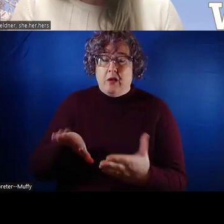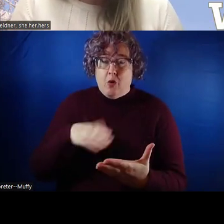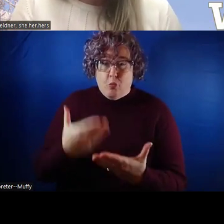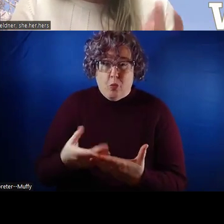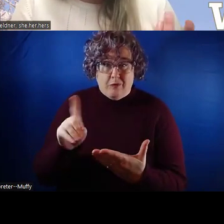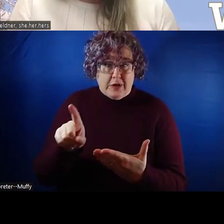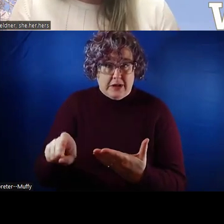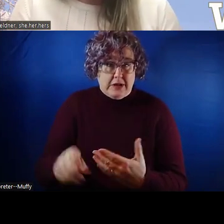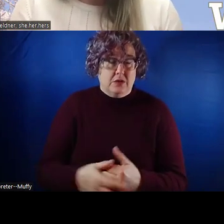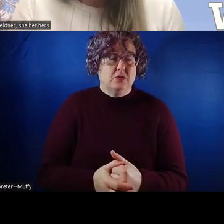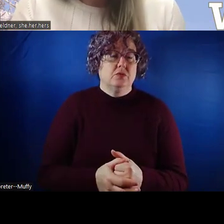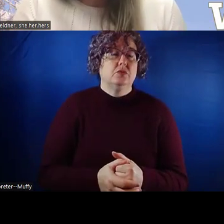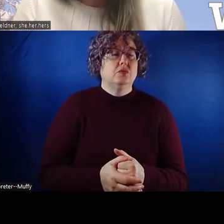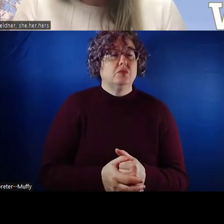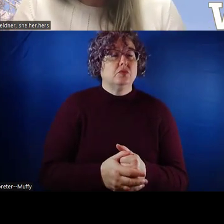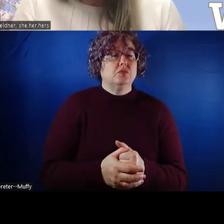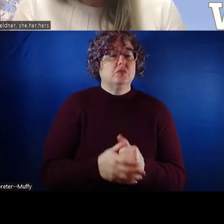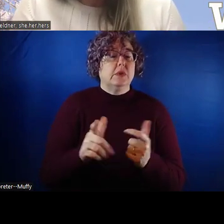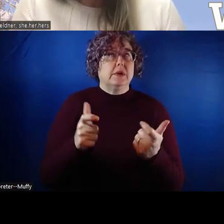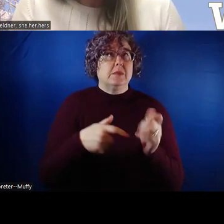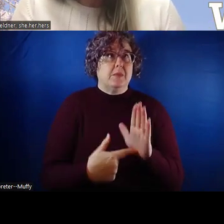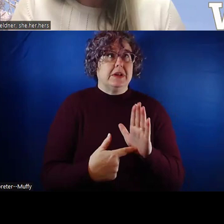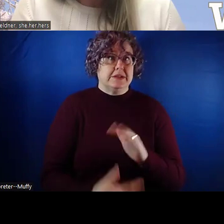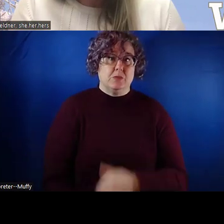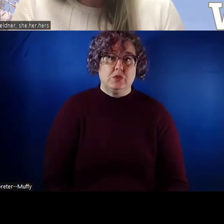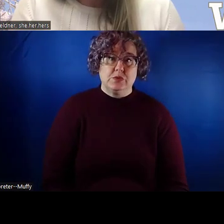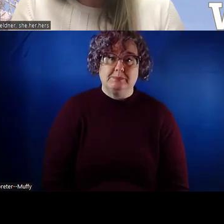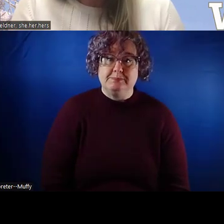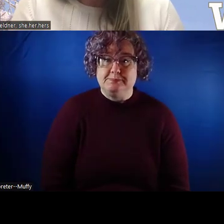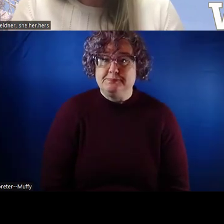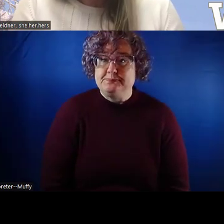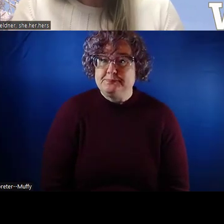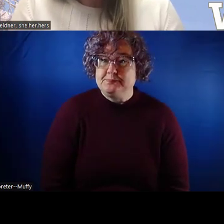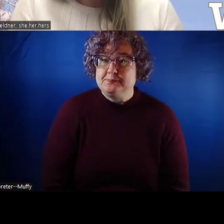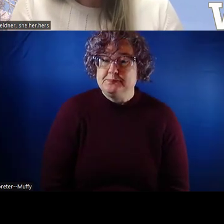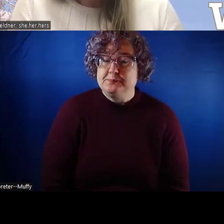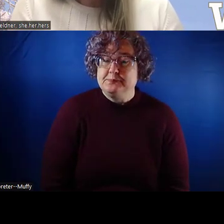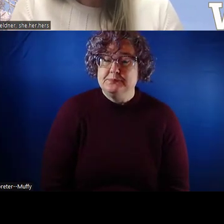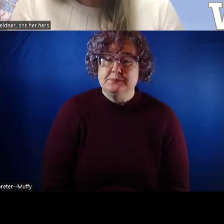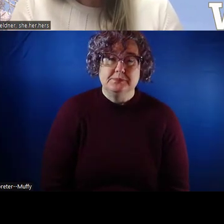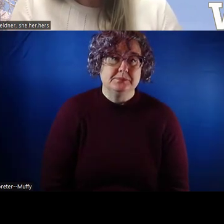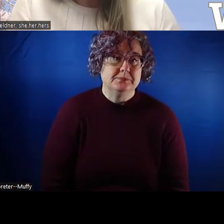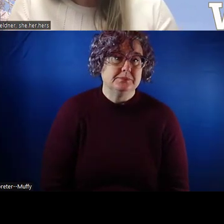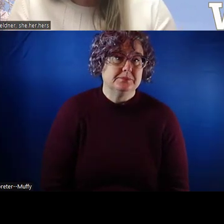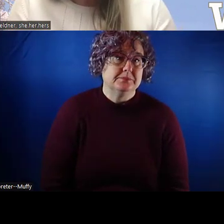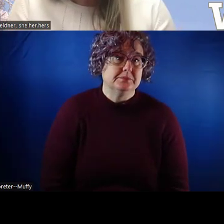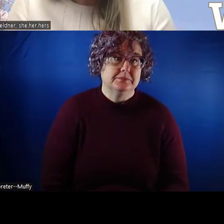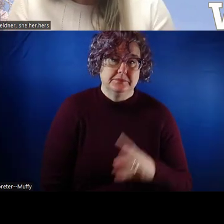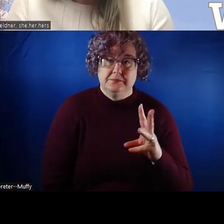And so that, I think, is probably the biggest example that I can share from my own practice. Wow, thank you so much.